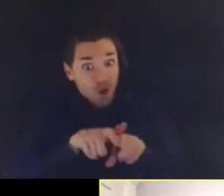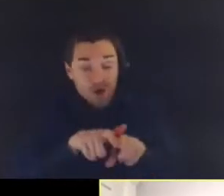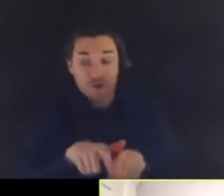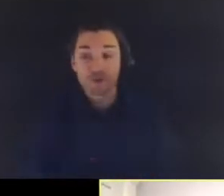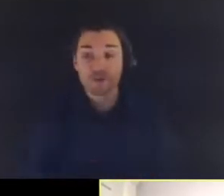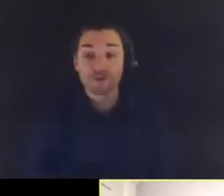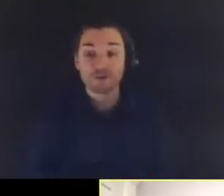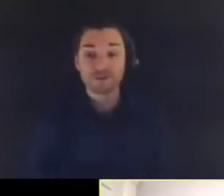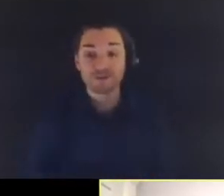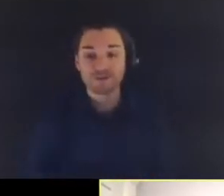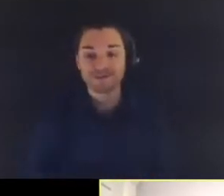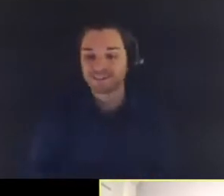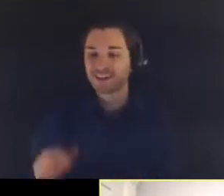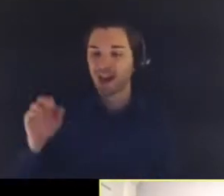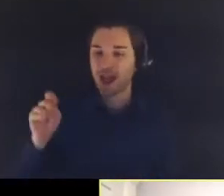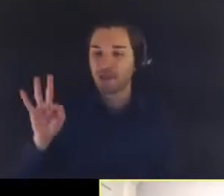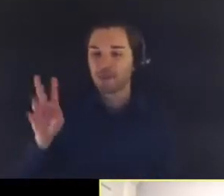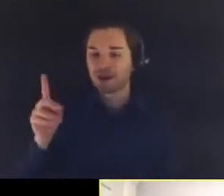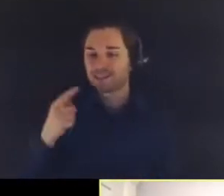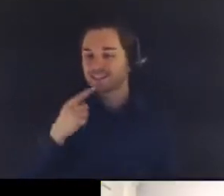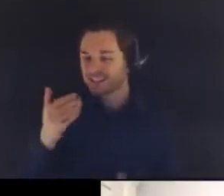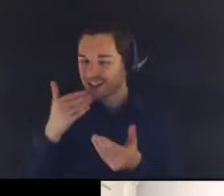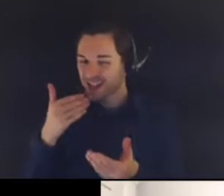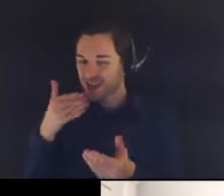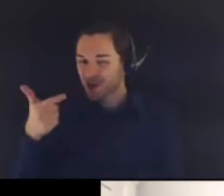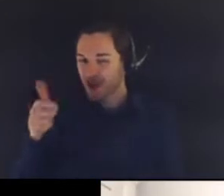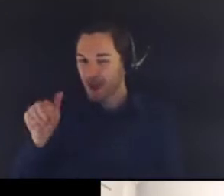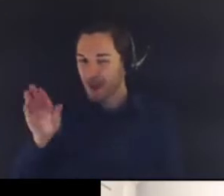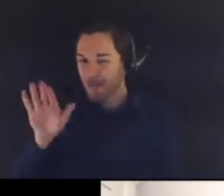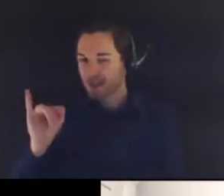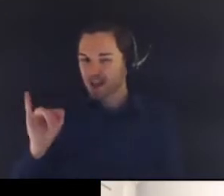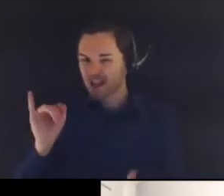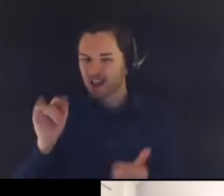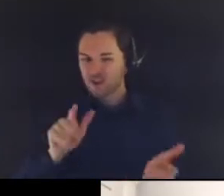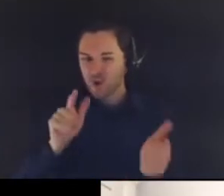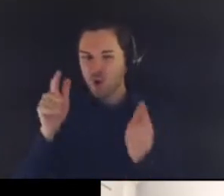it s not a bad word. Alexis Toliver